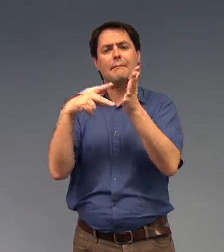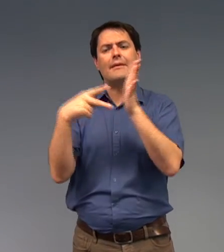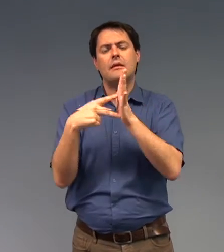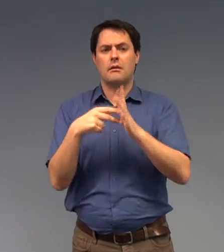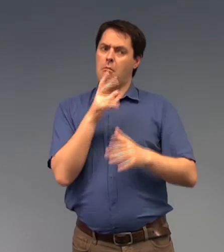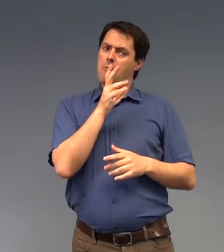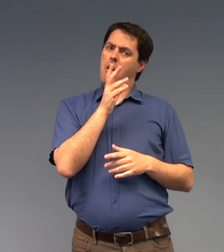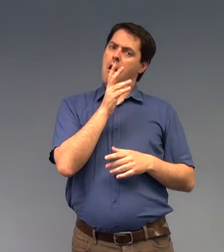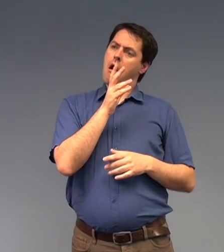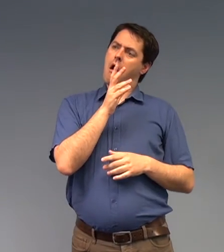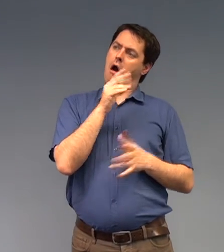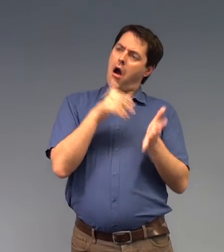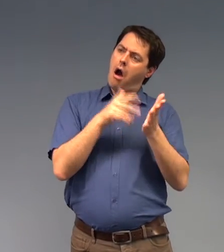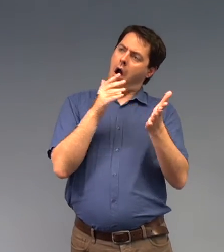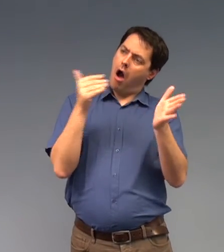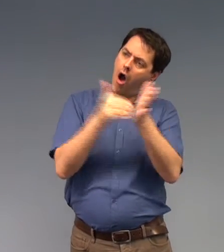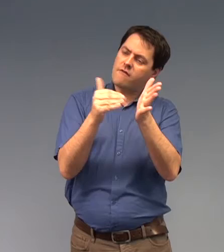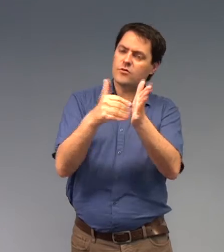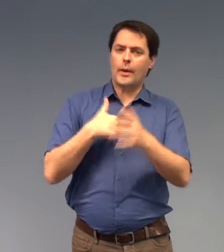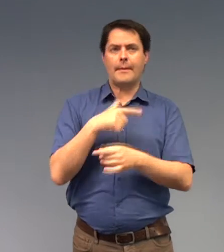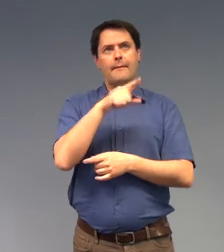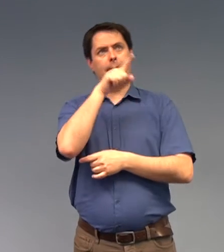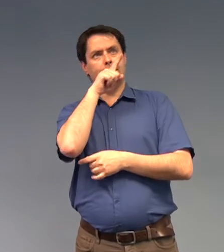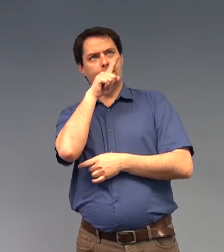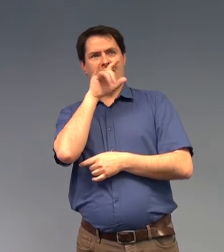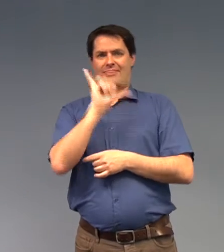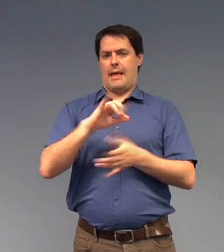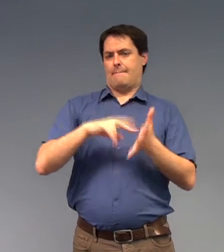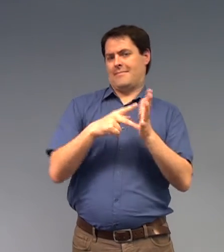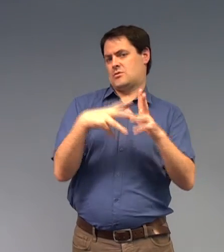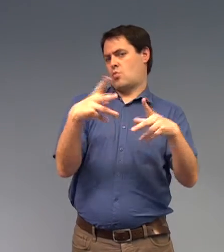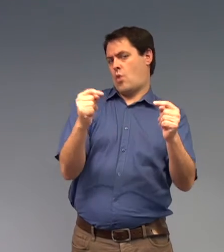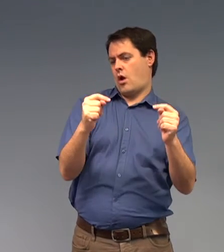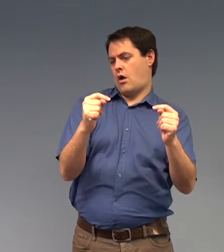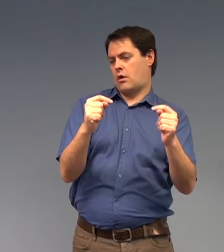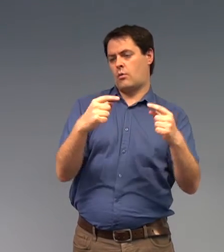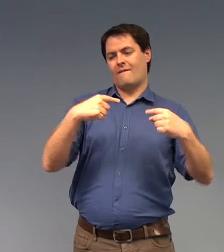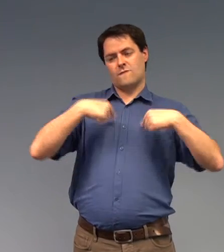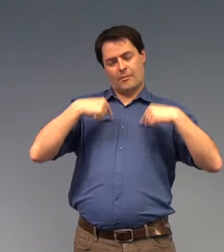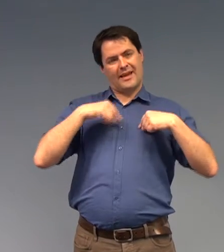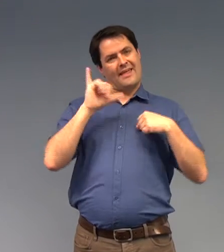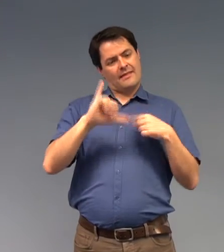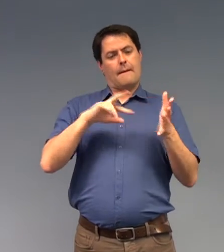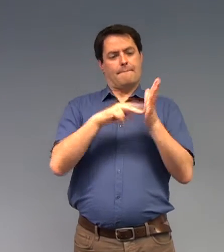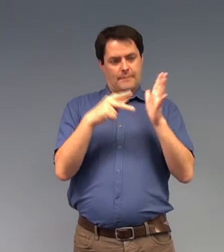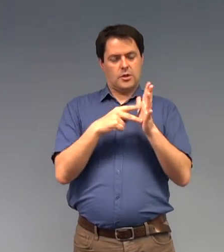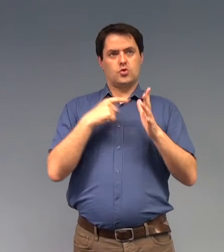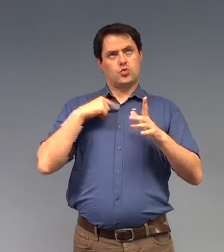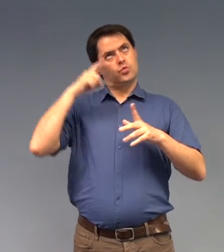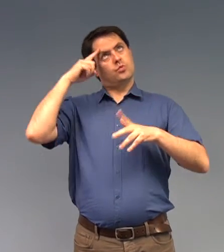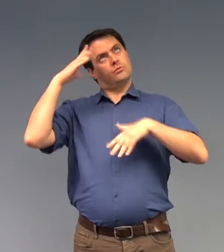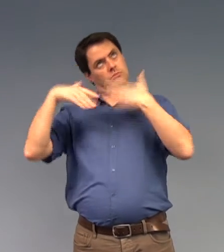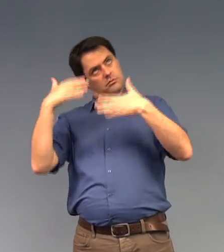Often, when we're talking about processing meaning, we don't describe what we mean by that.